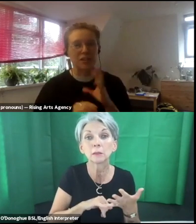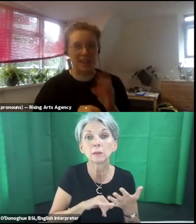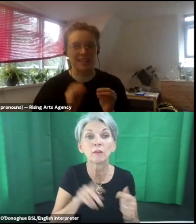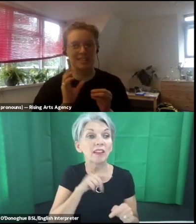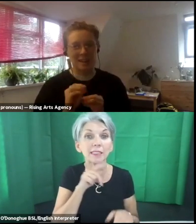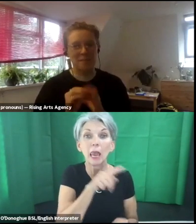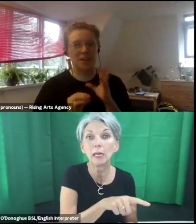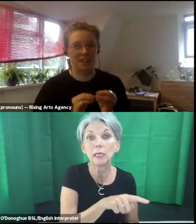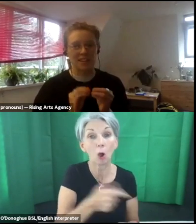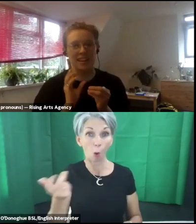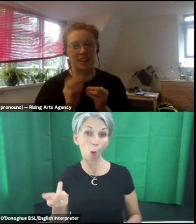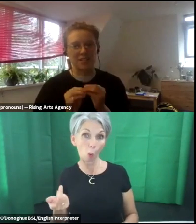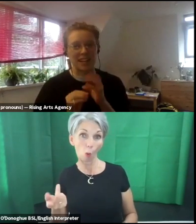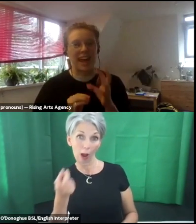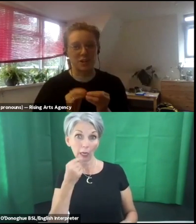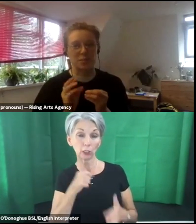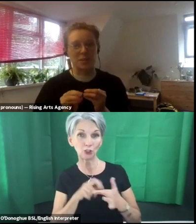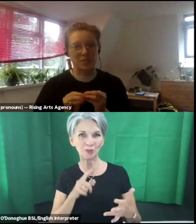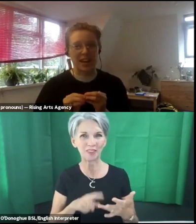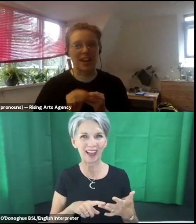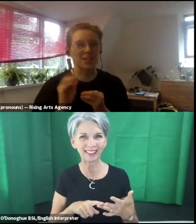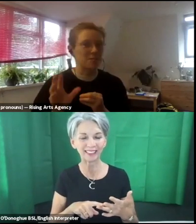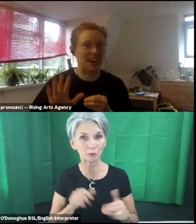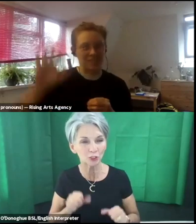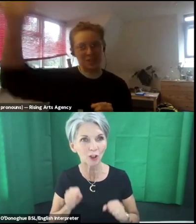little things, those little entry points of like, 'I don't know how to